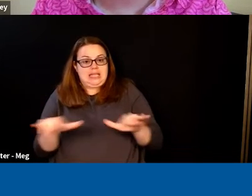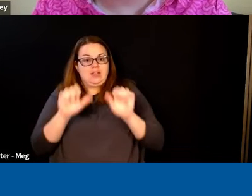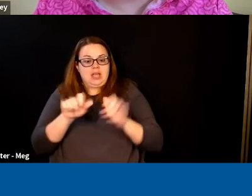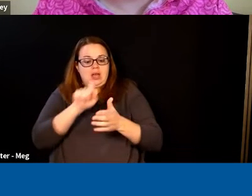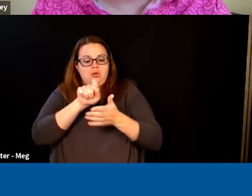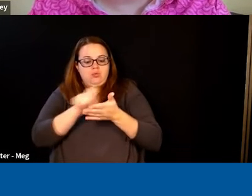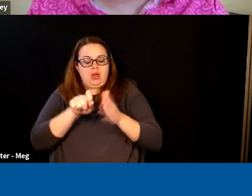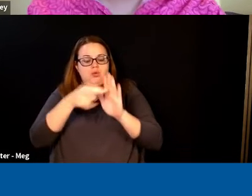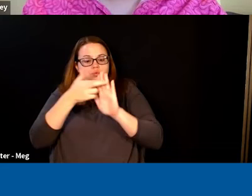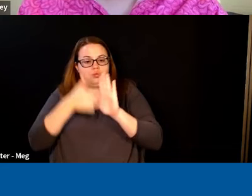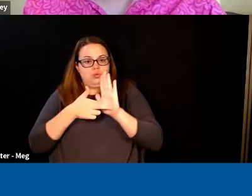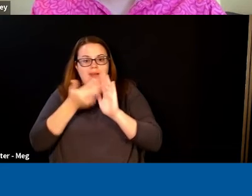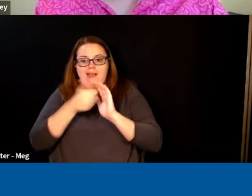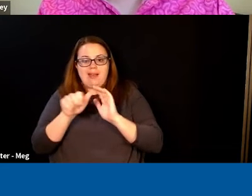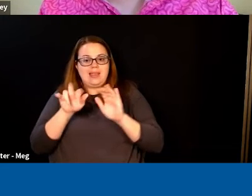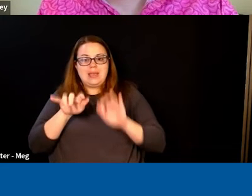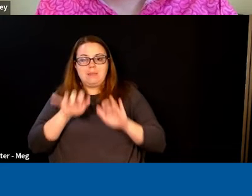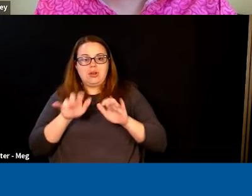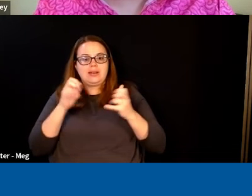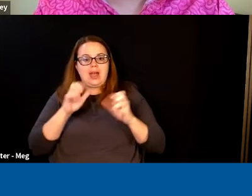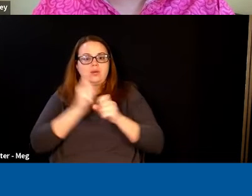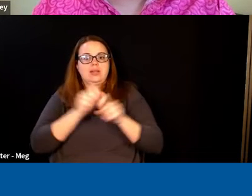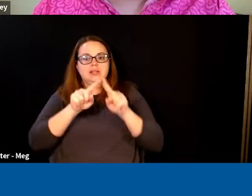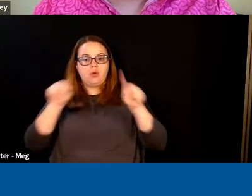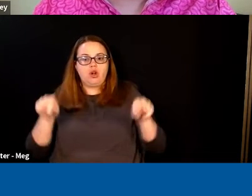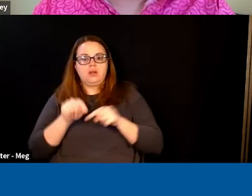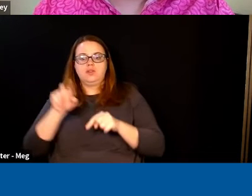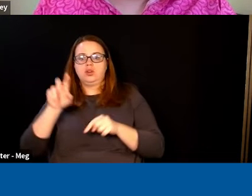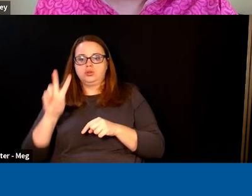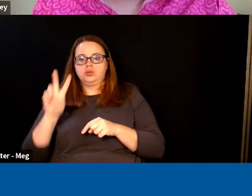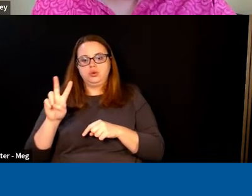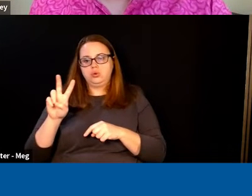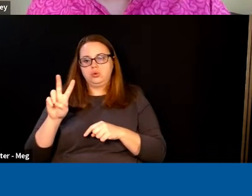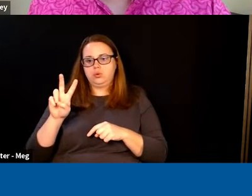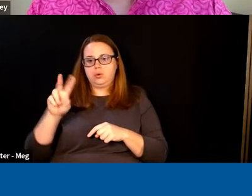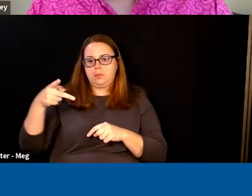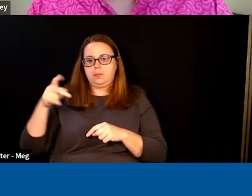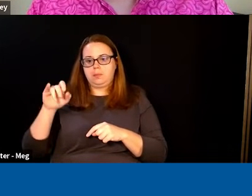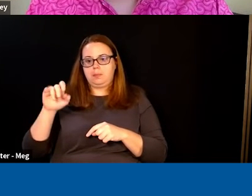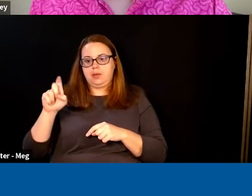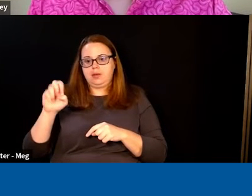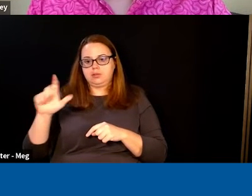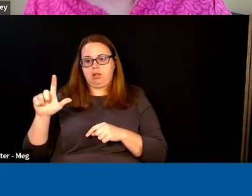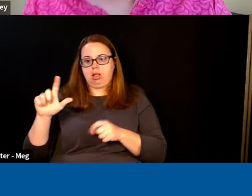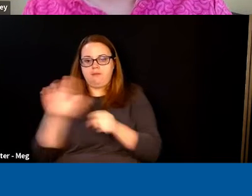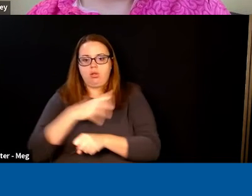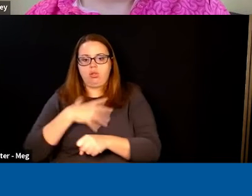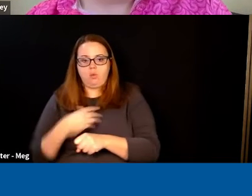any input now gets a border of two pixels solid white, and I'm going to turn on forced colors mode,